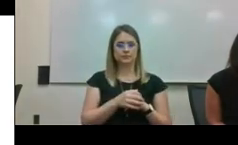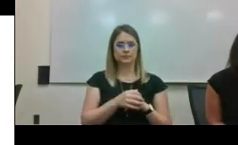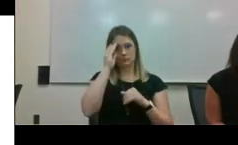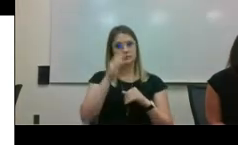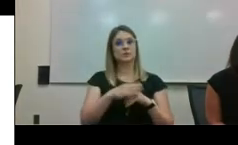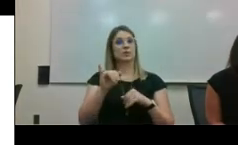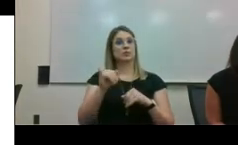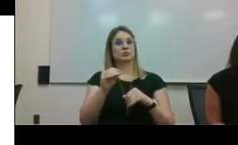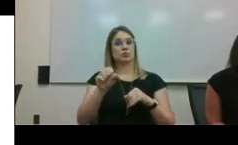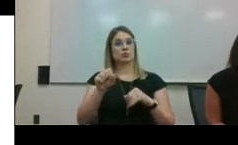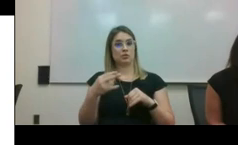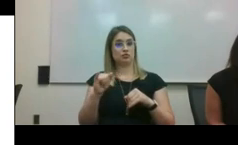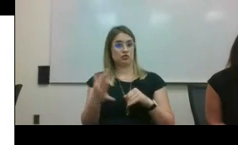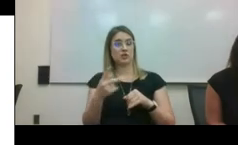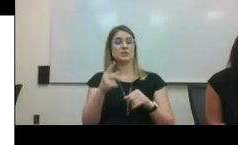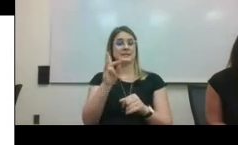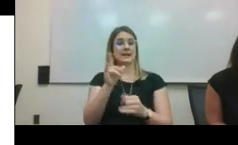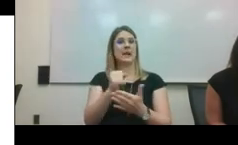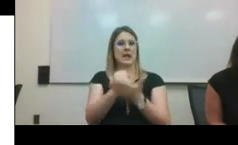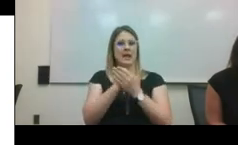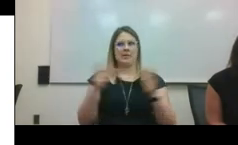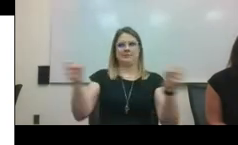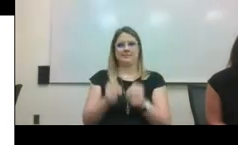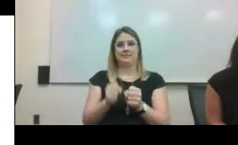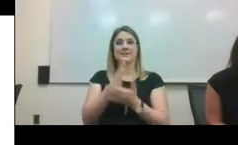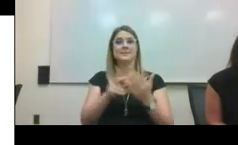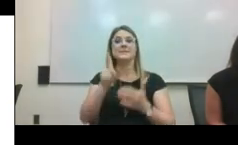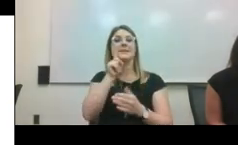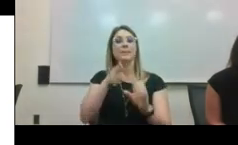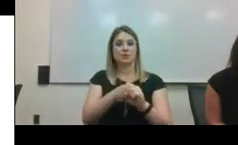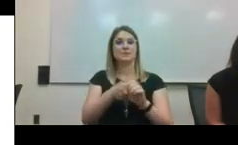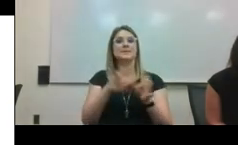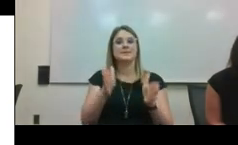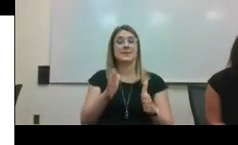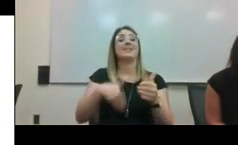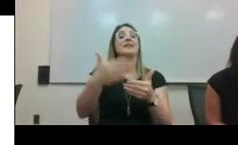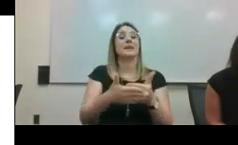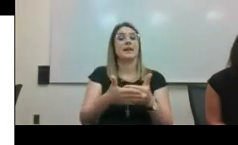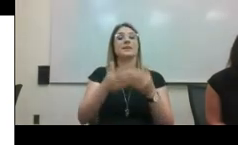Josh really helped get some deaf participants in the workshop following the first couple of days.